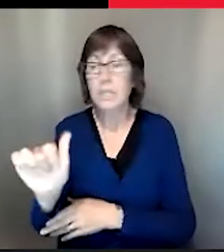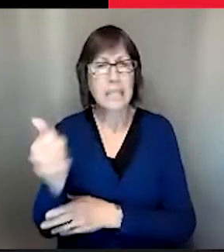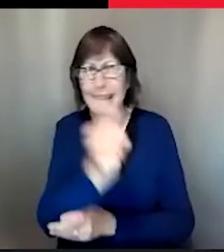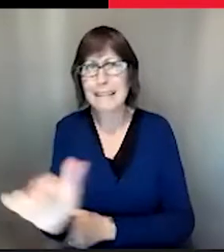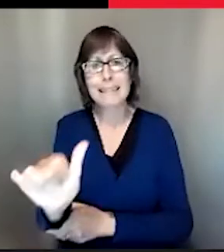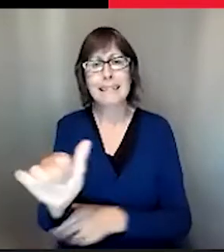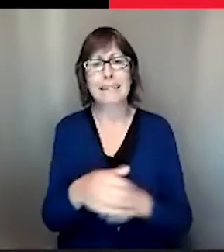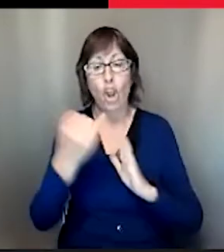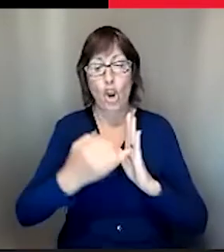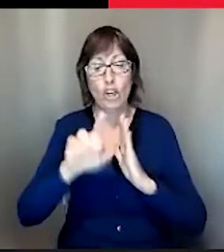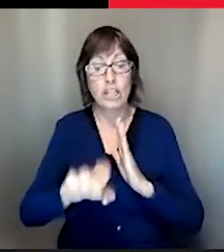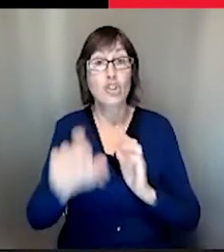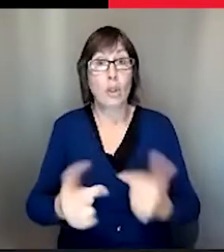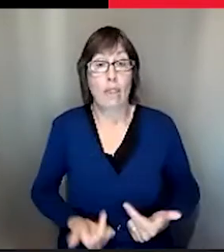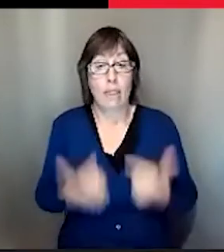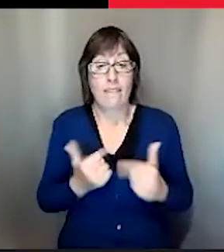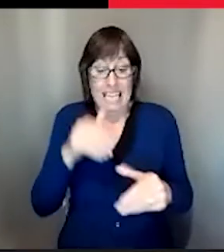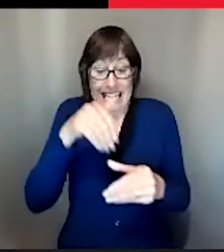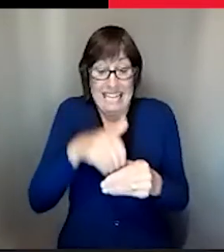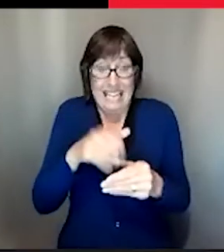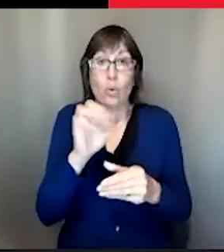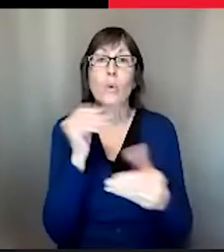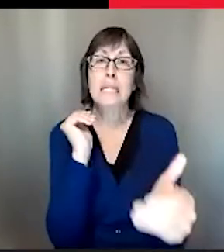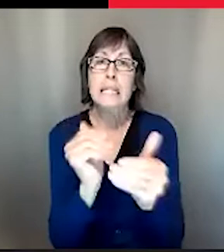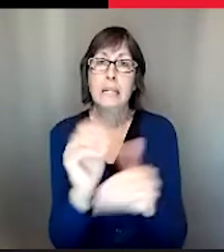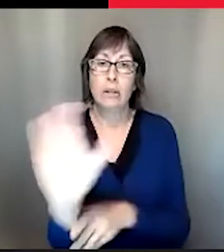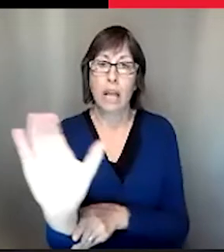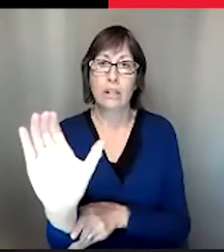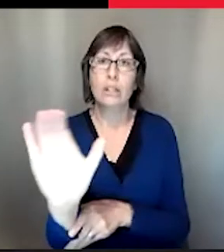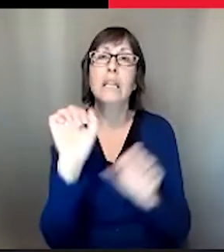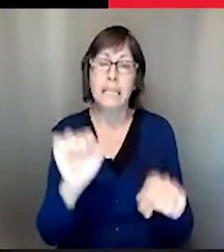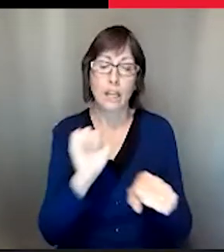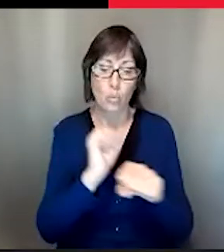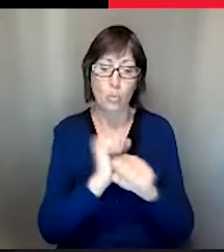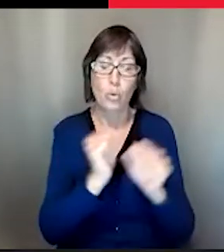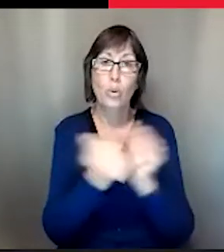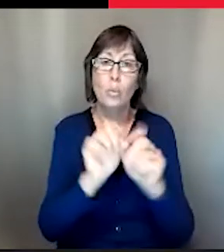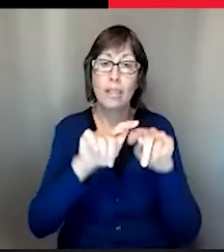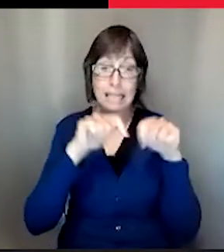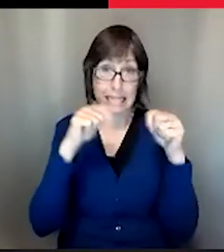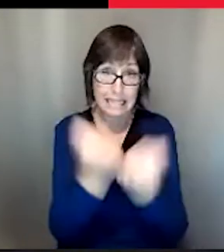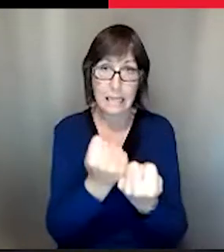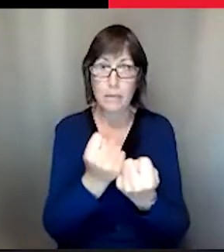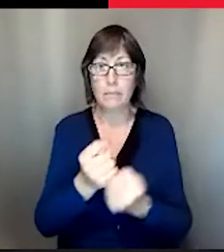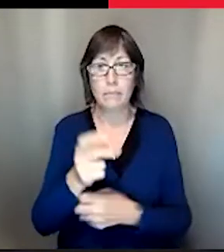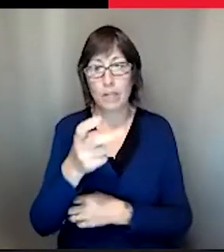should live in/near Calgary to work with the project team as travel is not provided. Experience